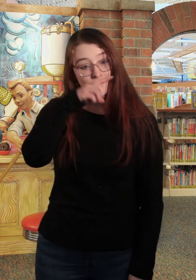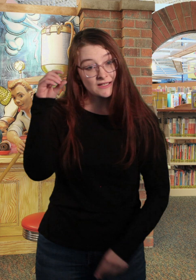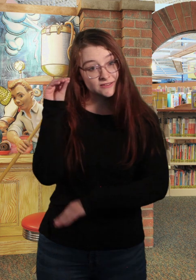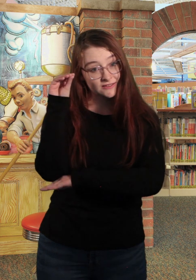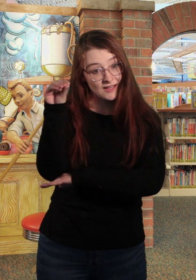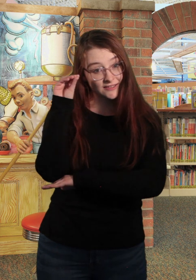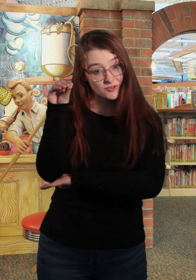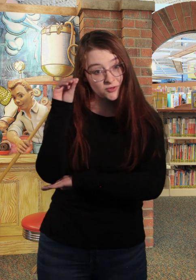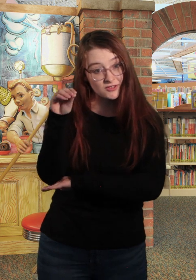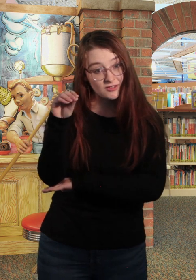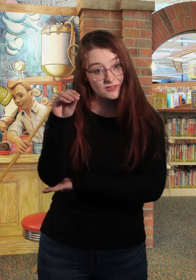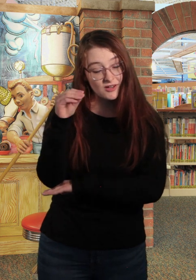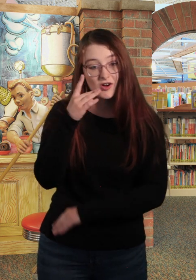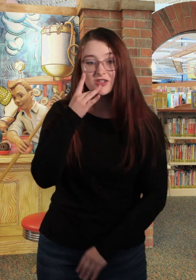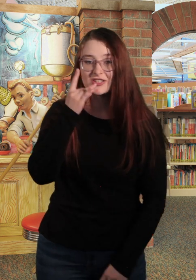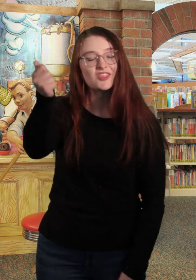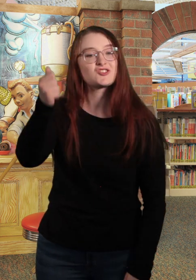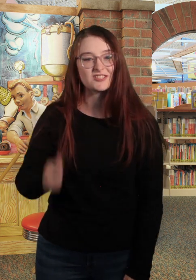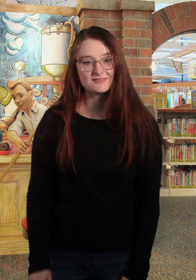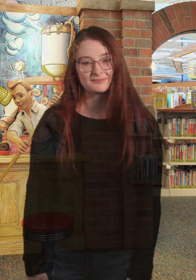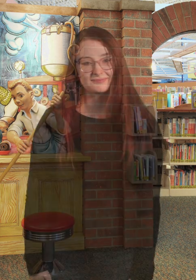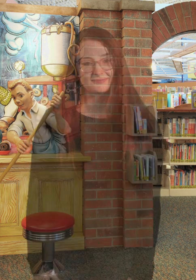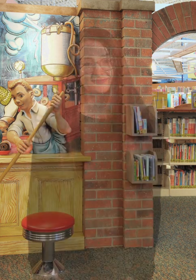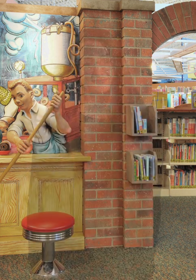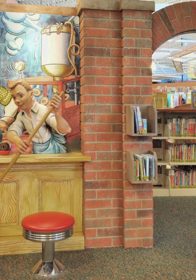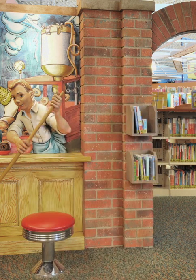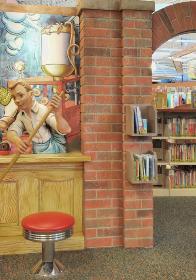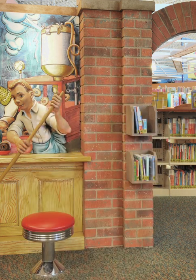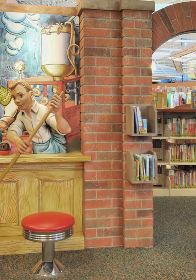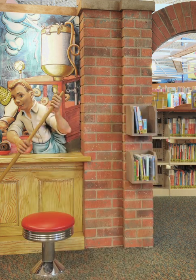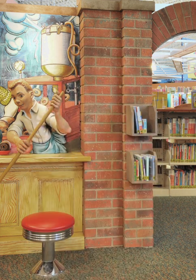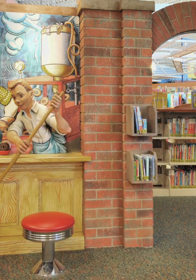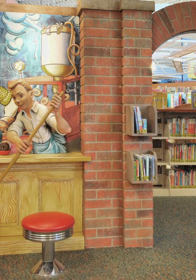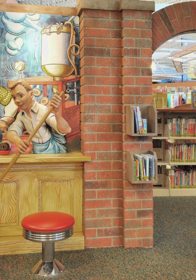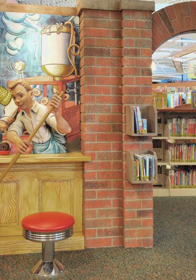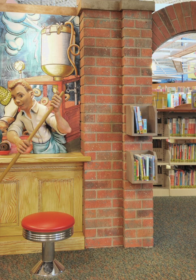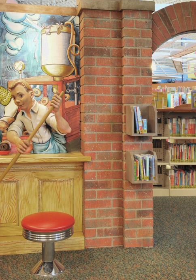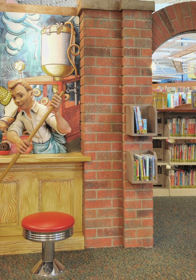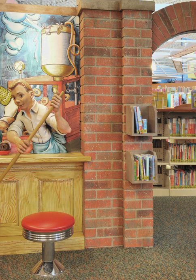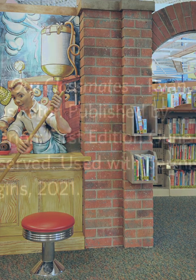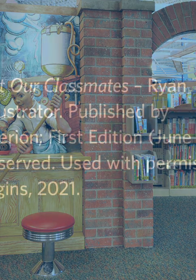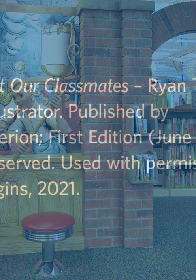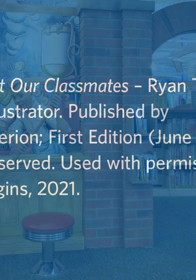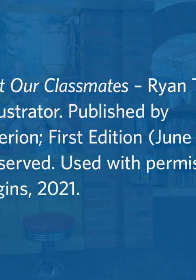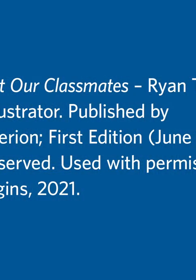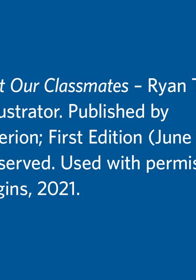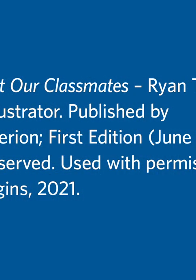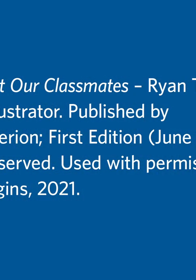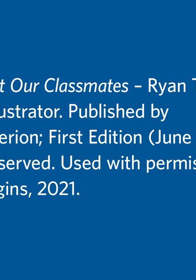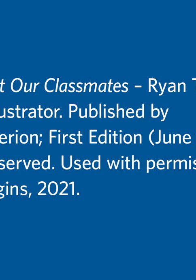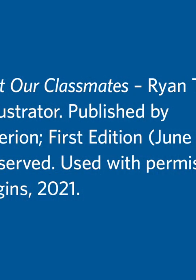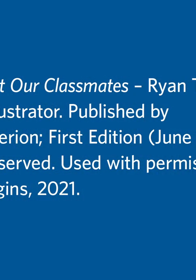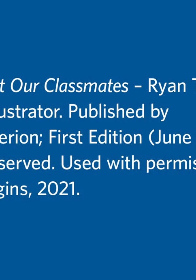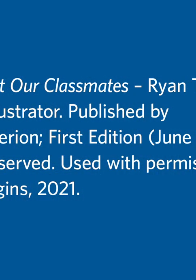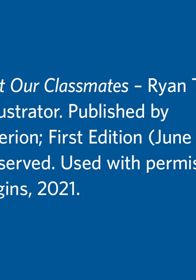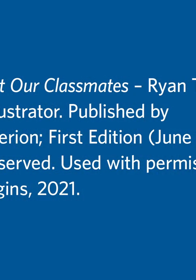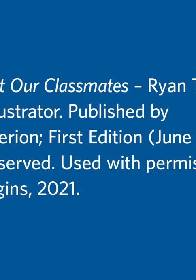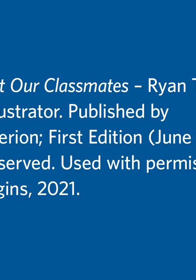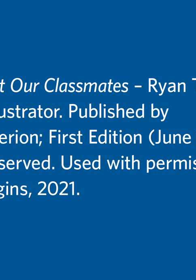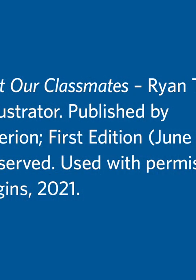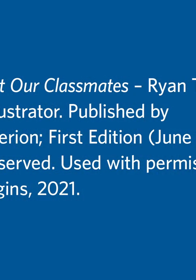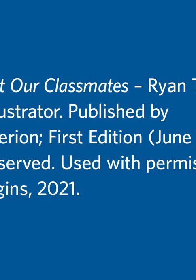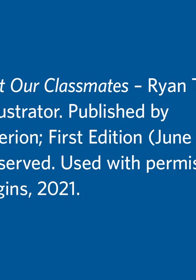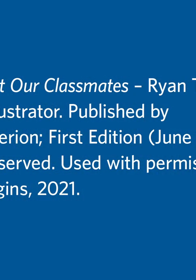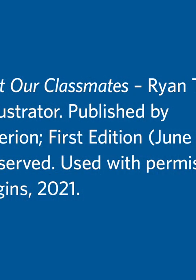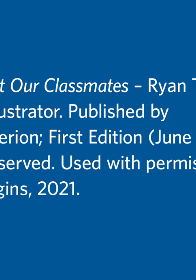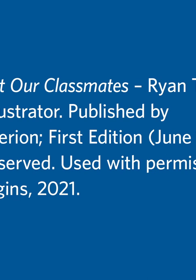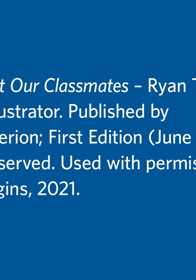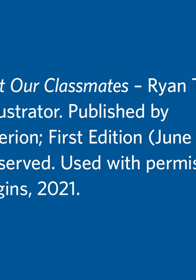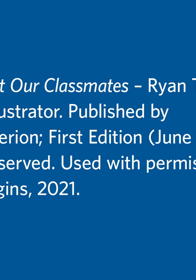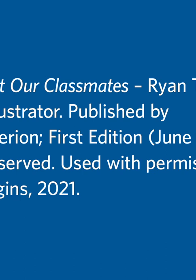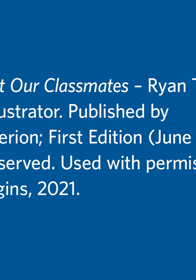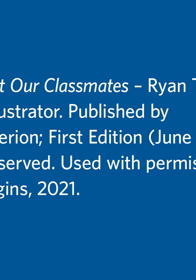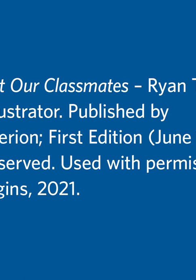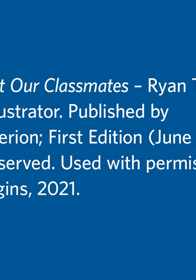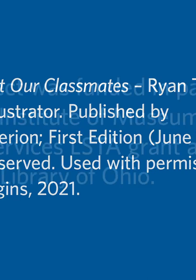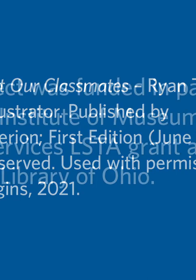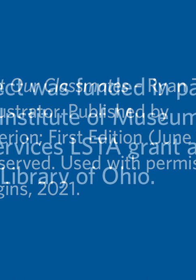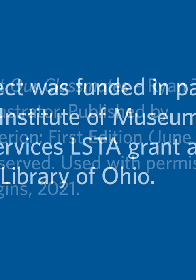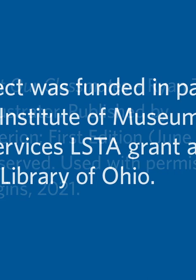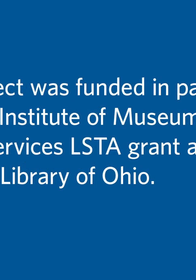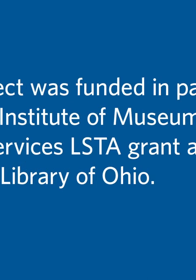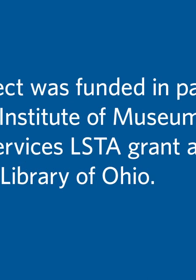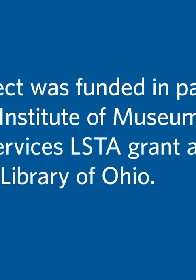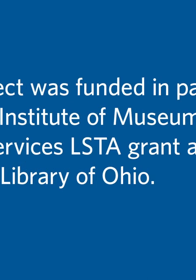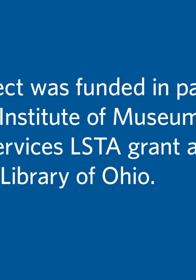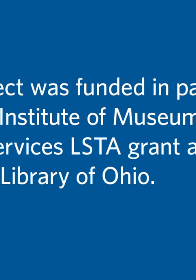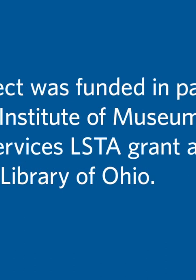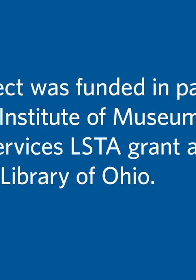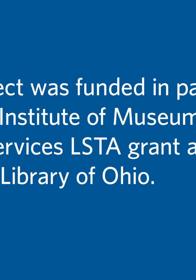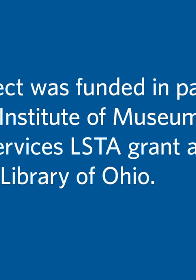Because dinosaurs are delicious.